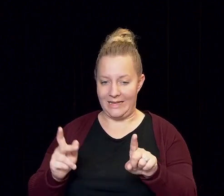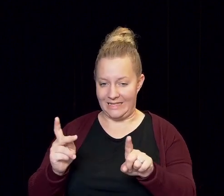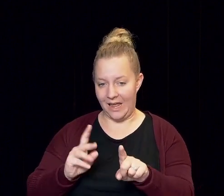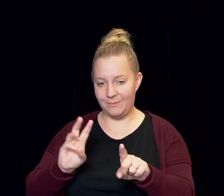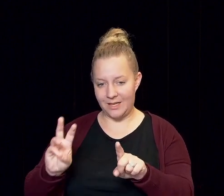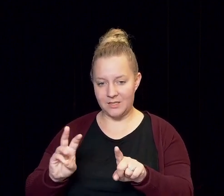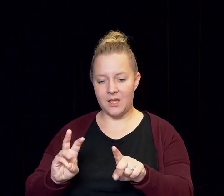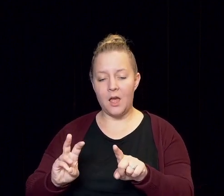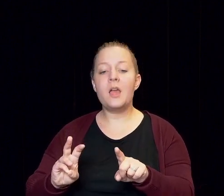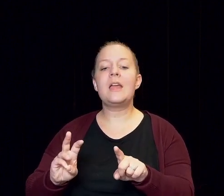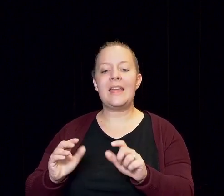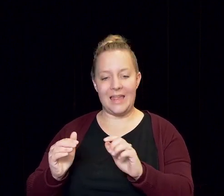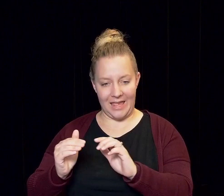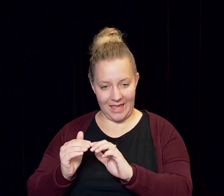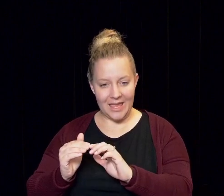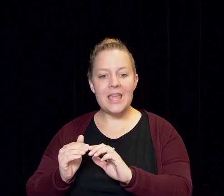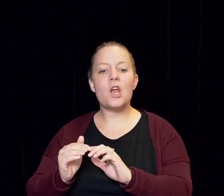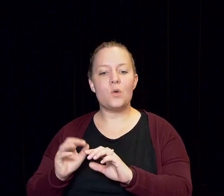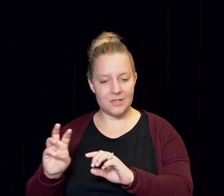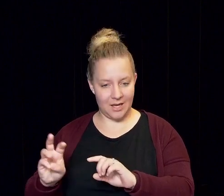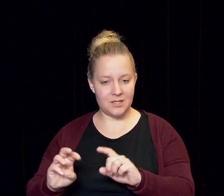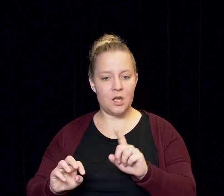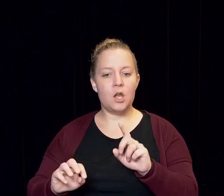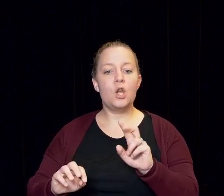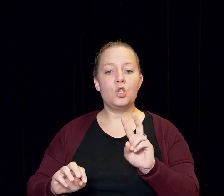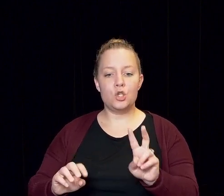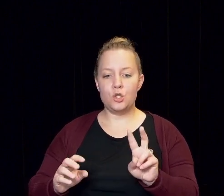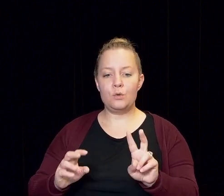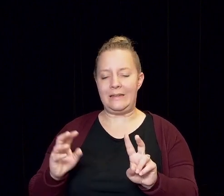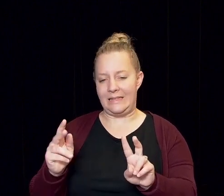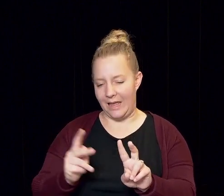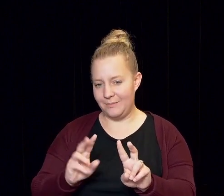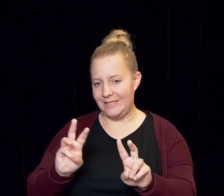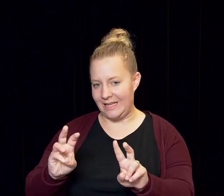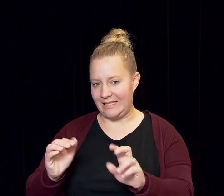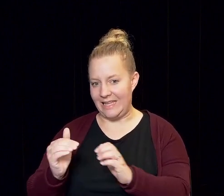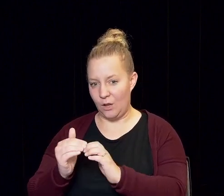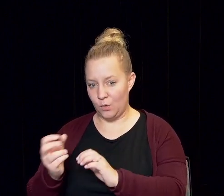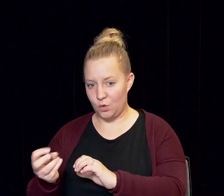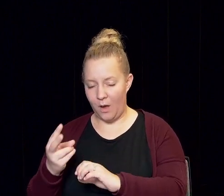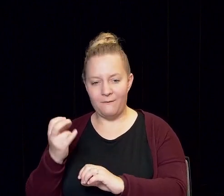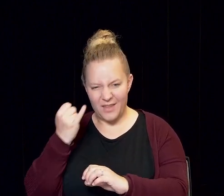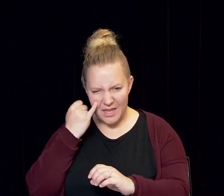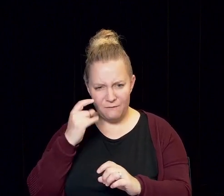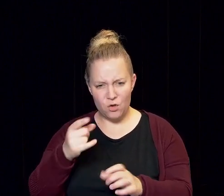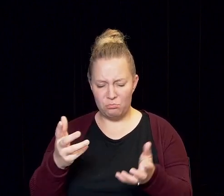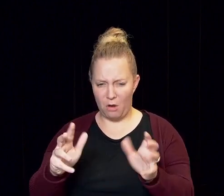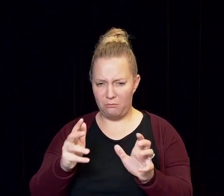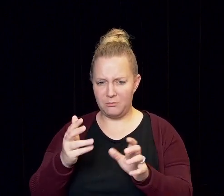2 times 6 is what made 12. 3 times 6 is what made 18. If you had already done your dividing to find